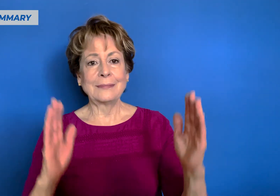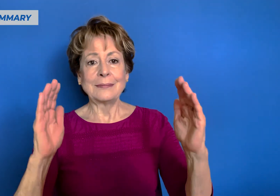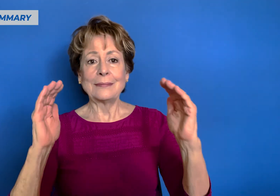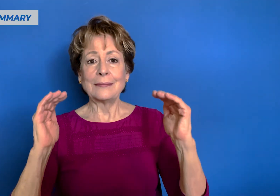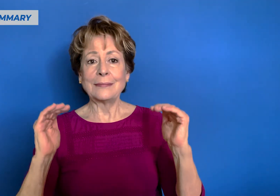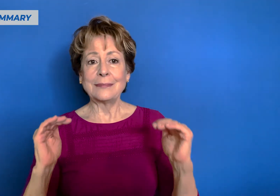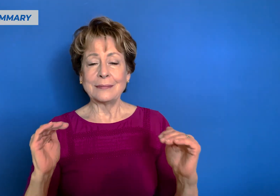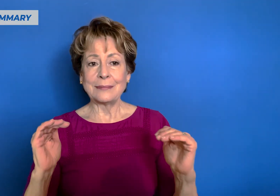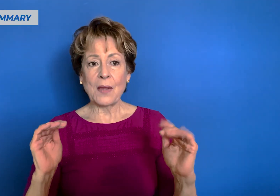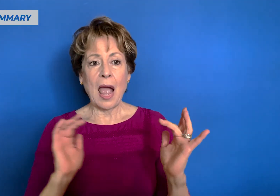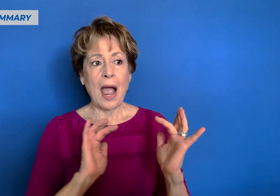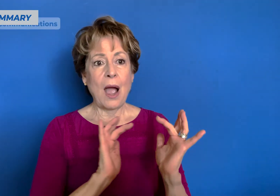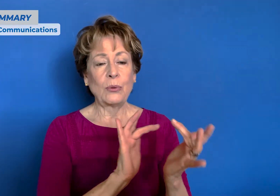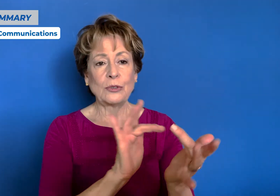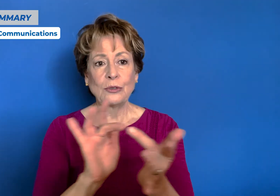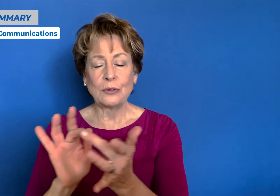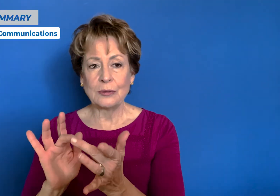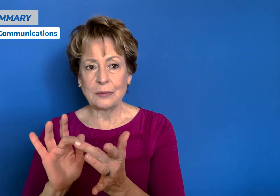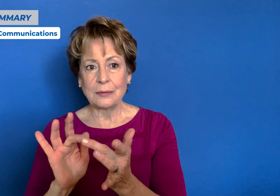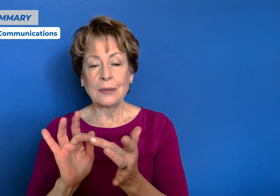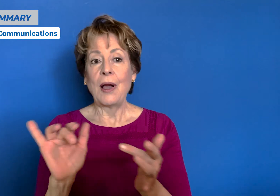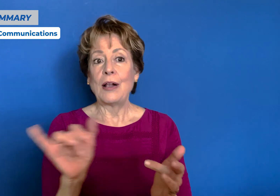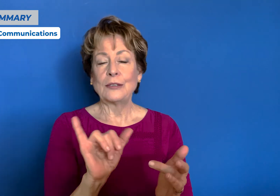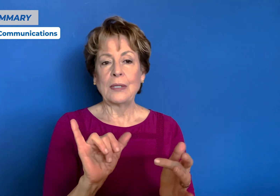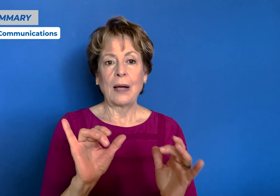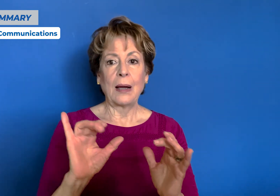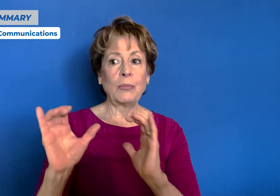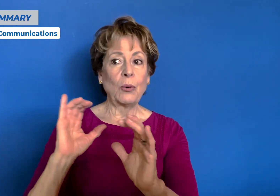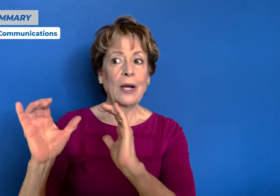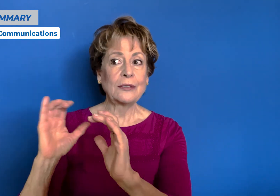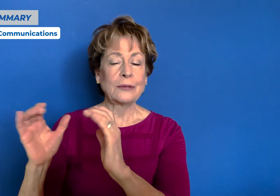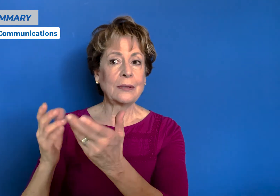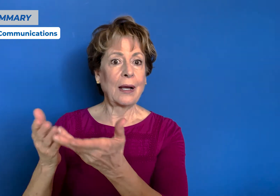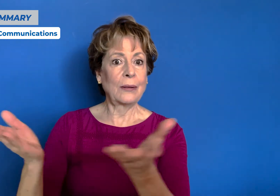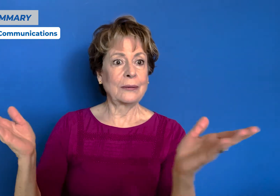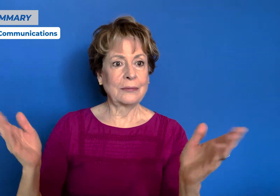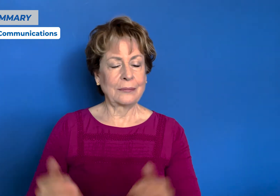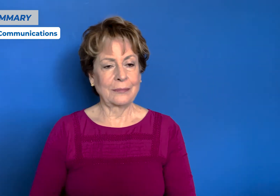Last, “Outreach and Communications”.